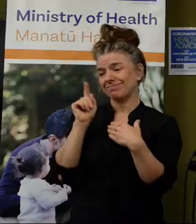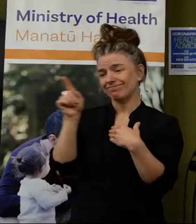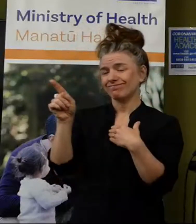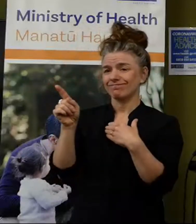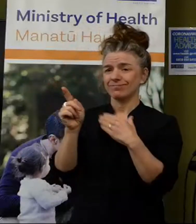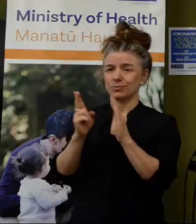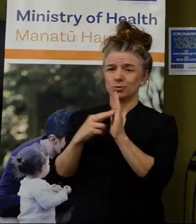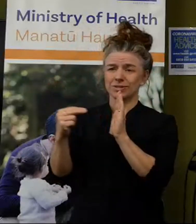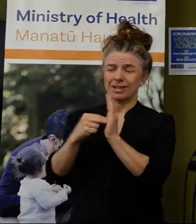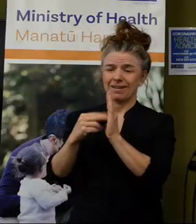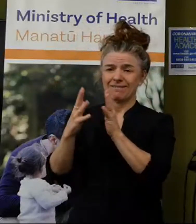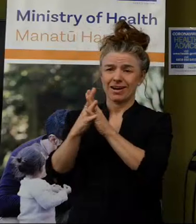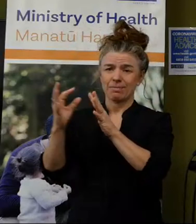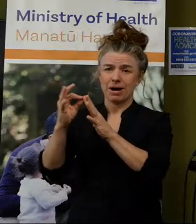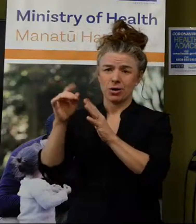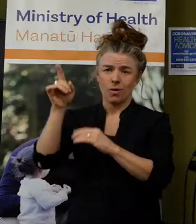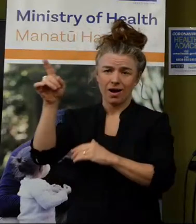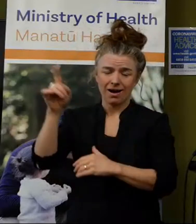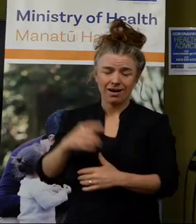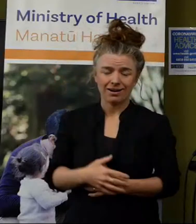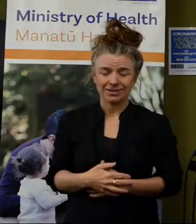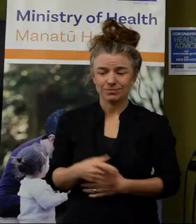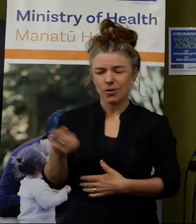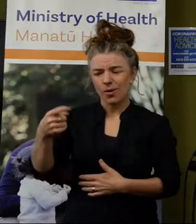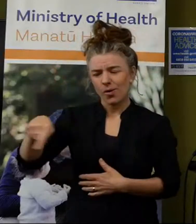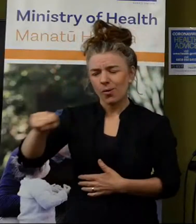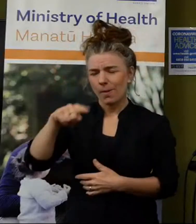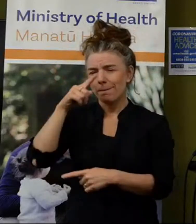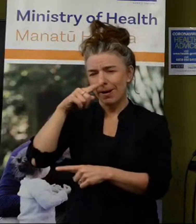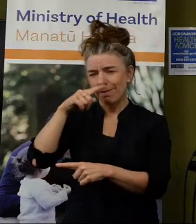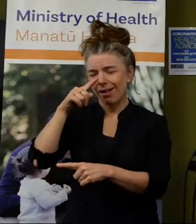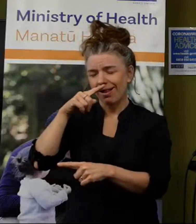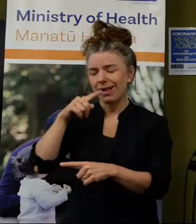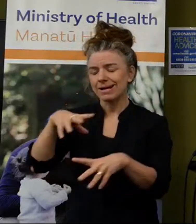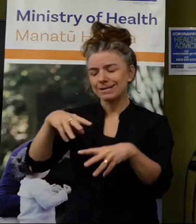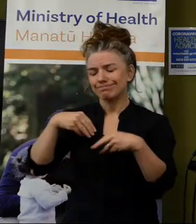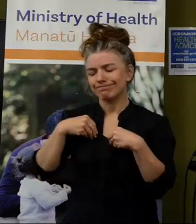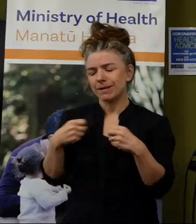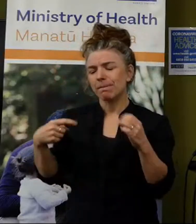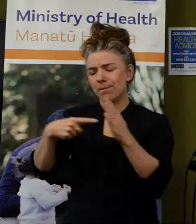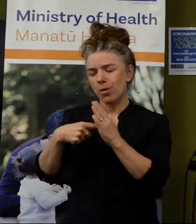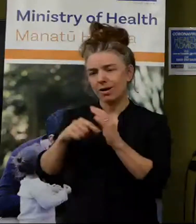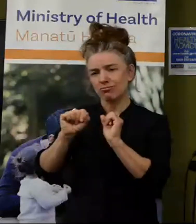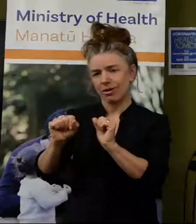up at Whangaparaoa. They all recognize the importance of that to protect their and their family's health,